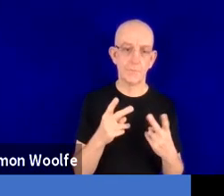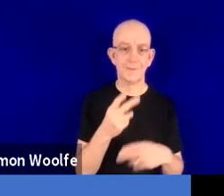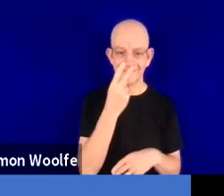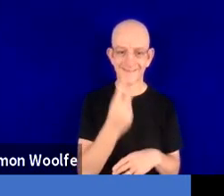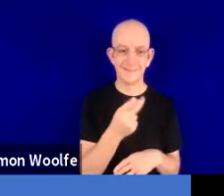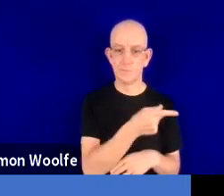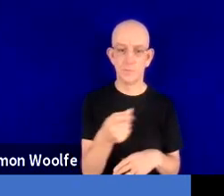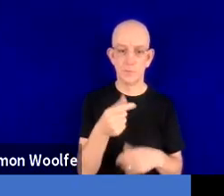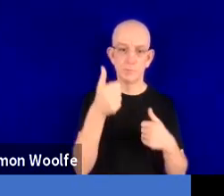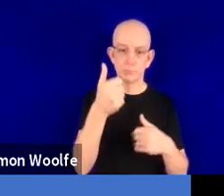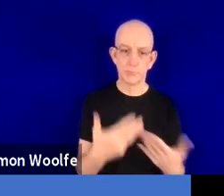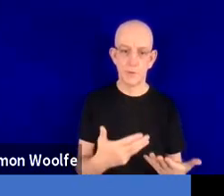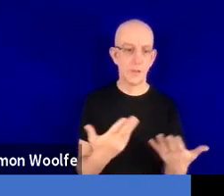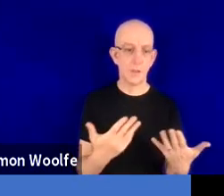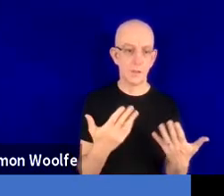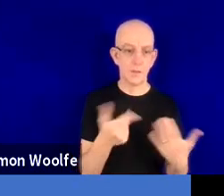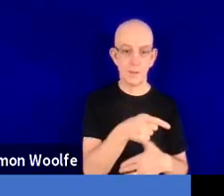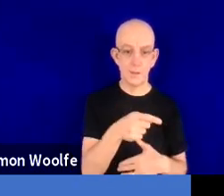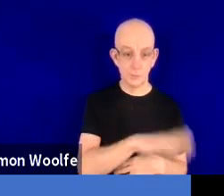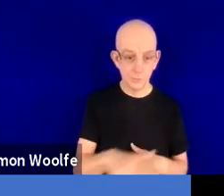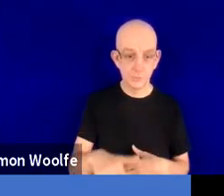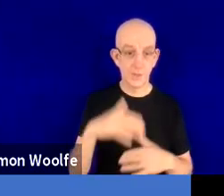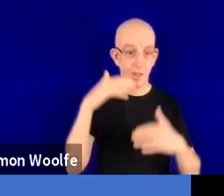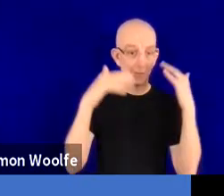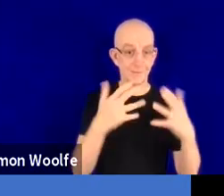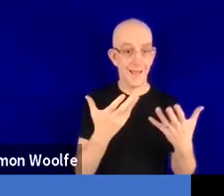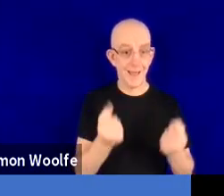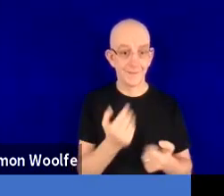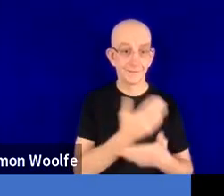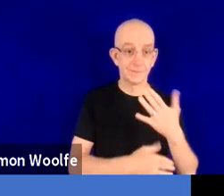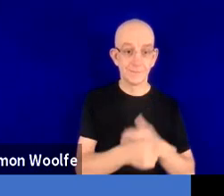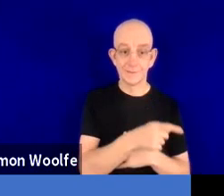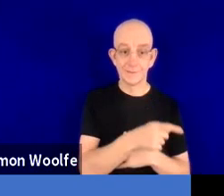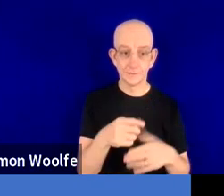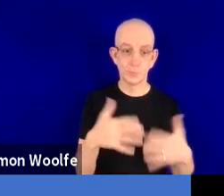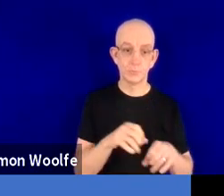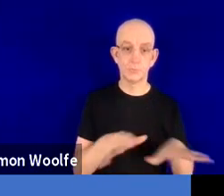Include all children and adults with disabilities because they have more health care costs